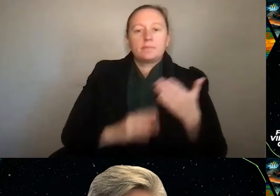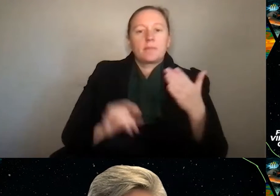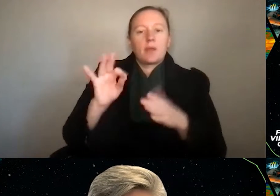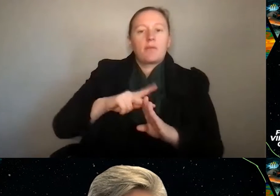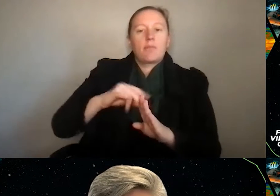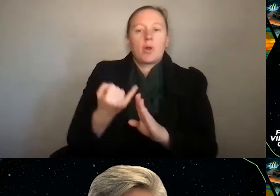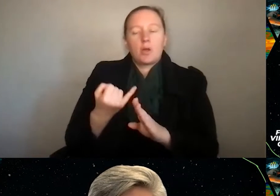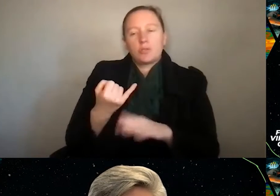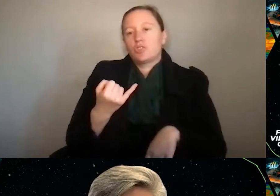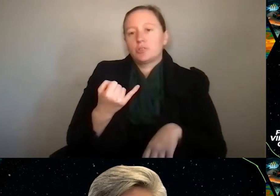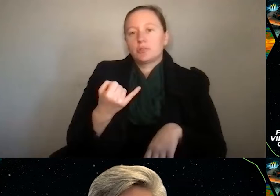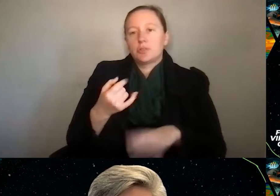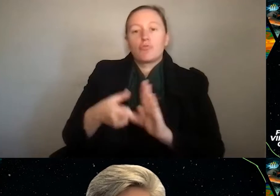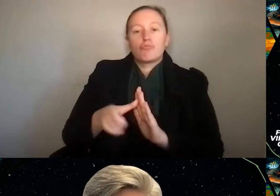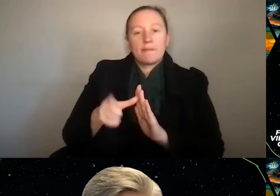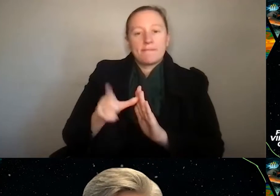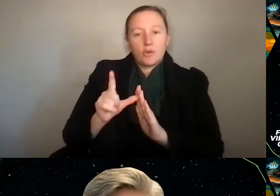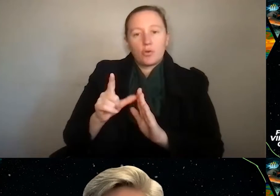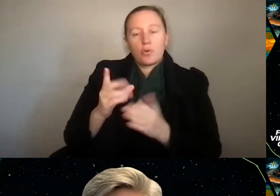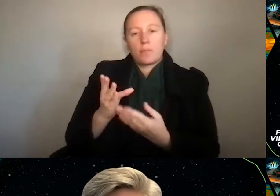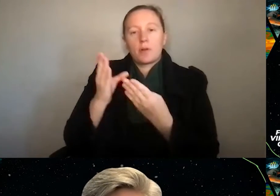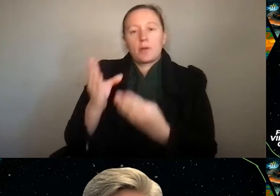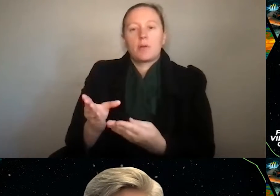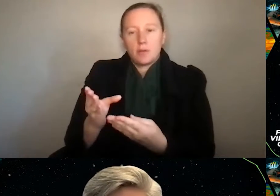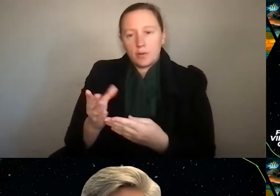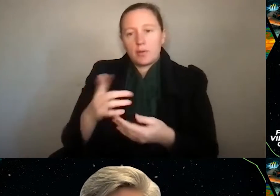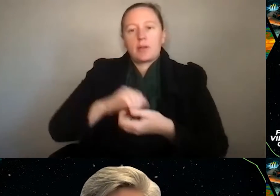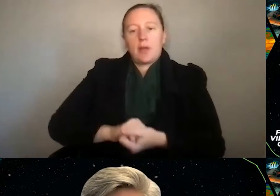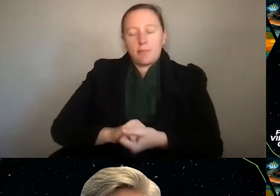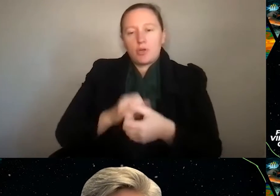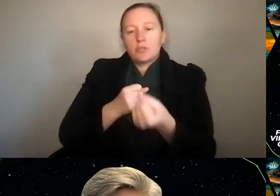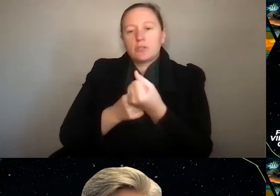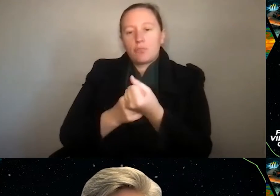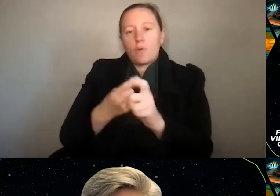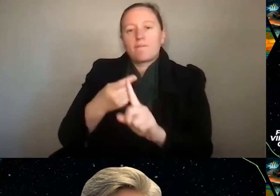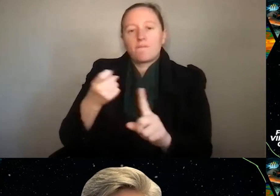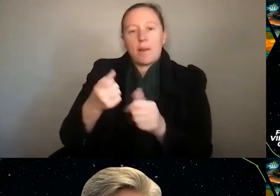the proposals for layers of collaboration, layers of support from your leadership.